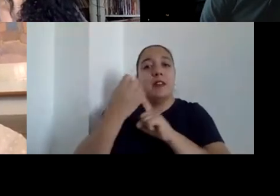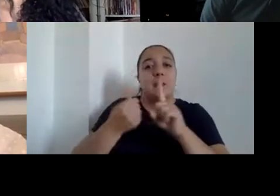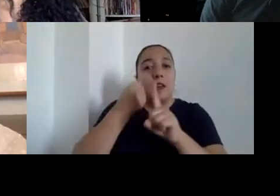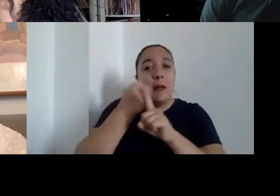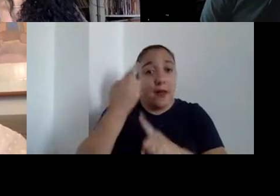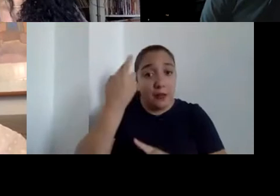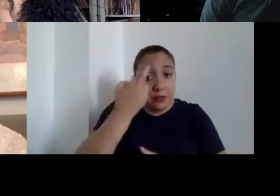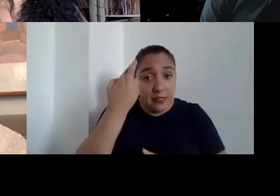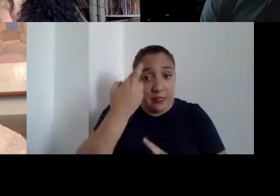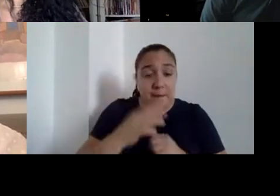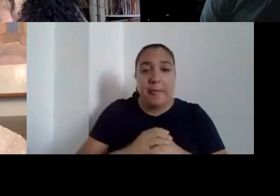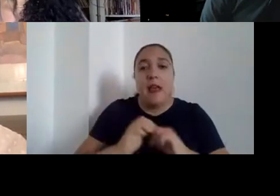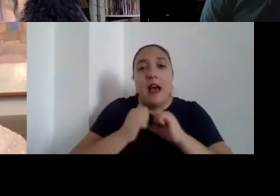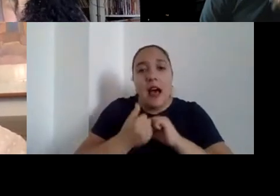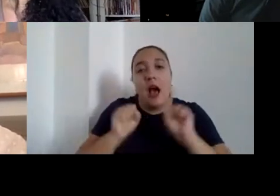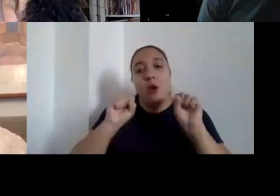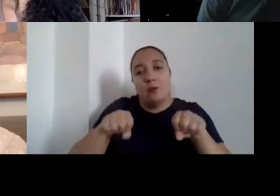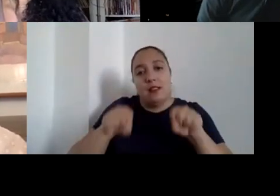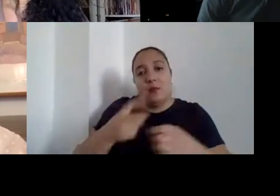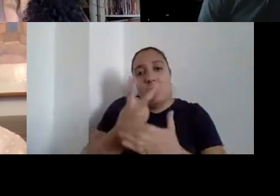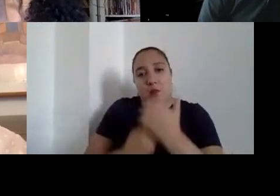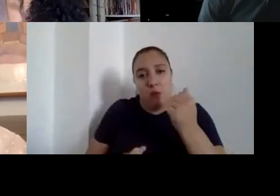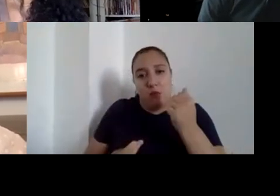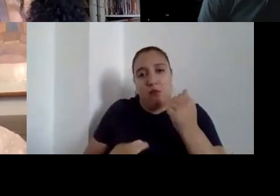can we do both is something I have been thinking a lot about.